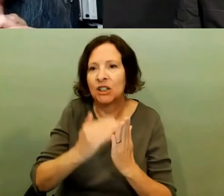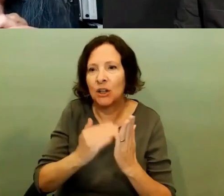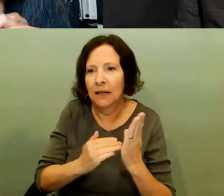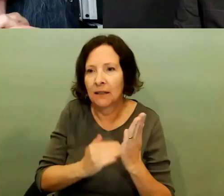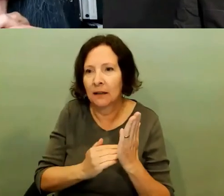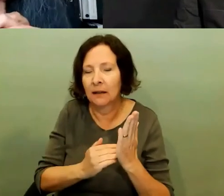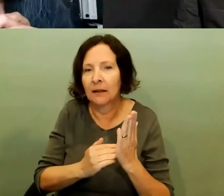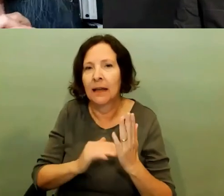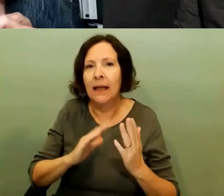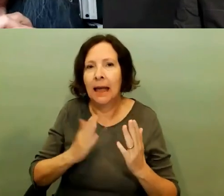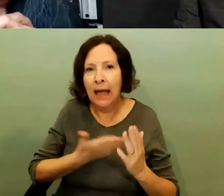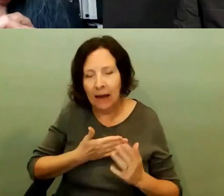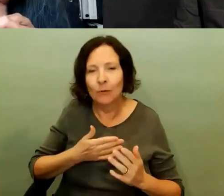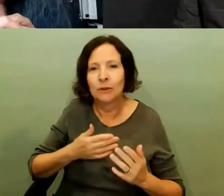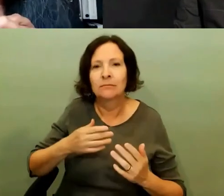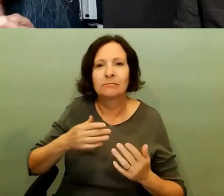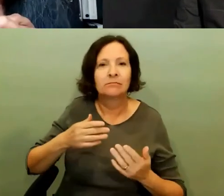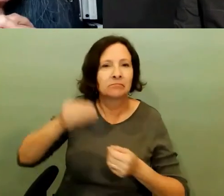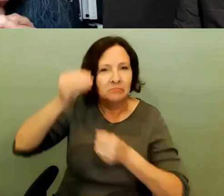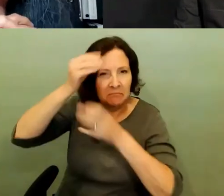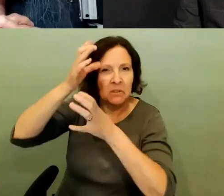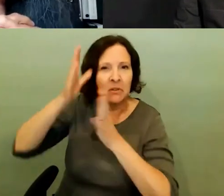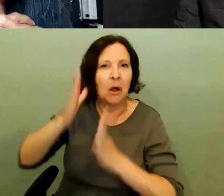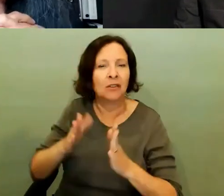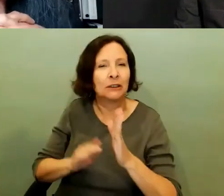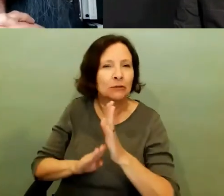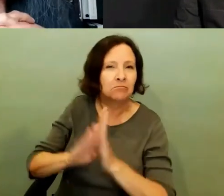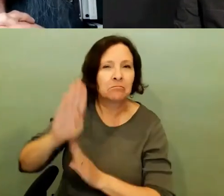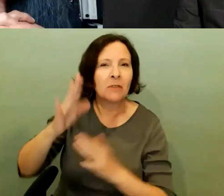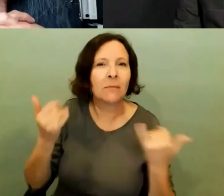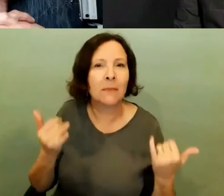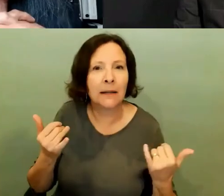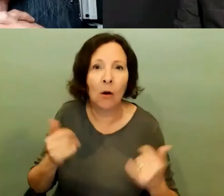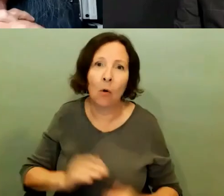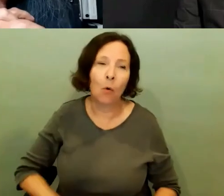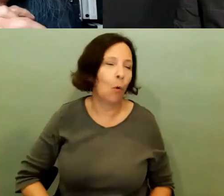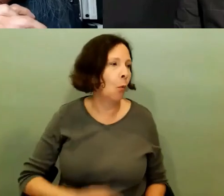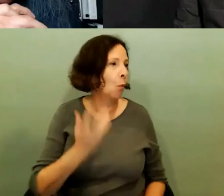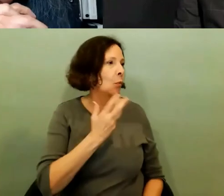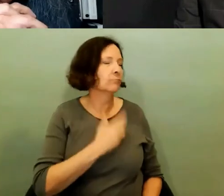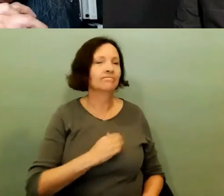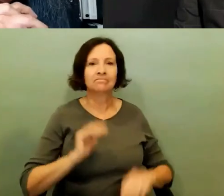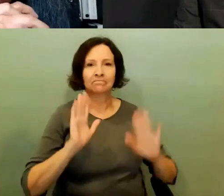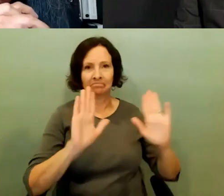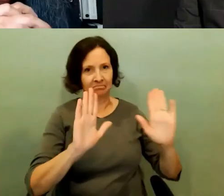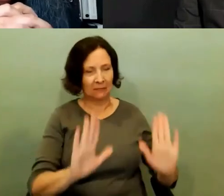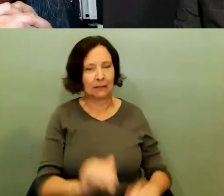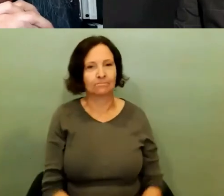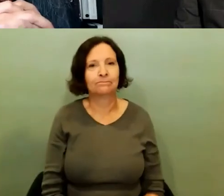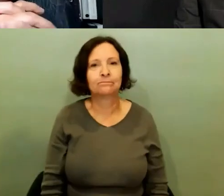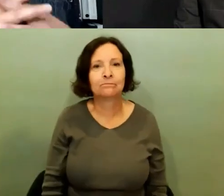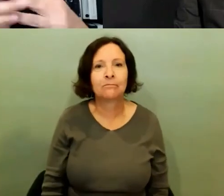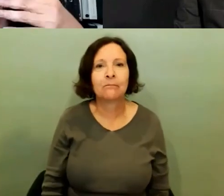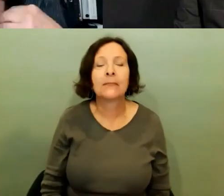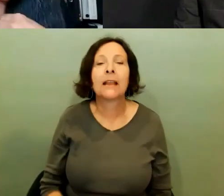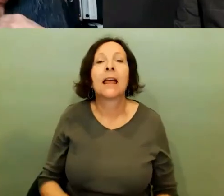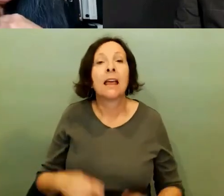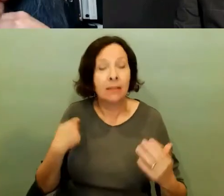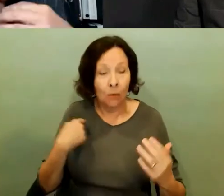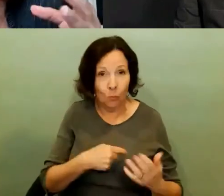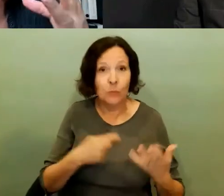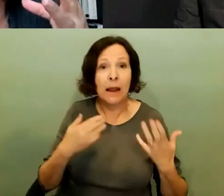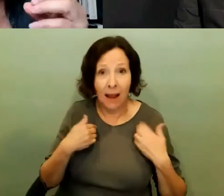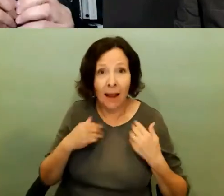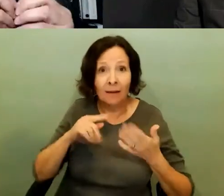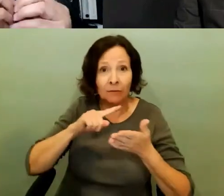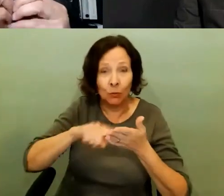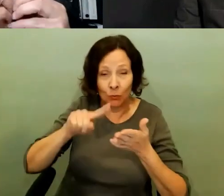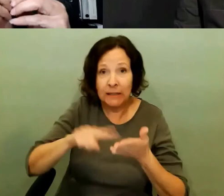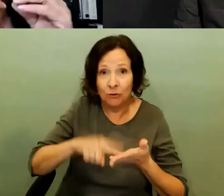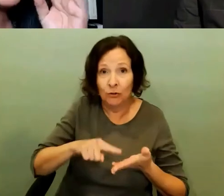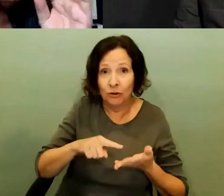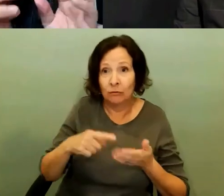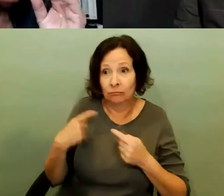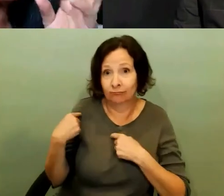This is great. There is a history here, it's something I've done, but I came across